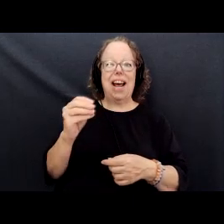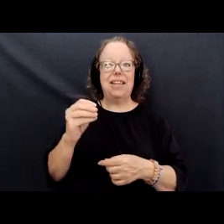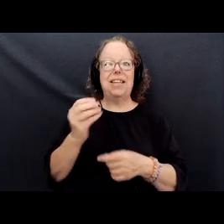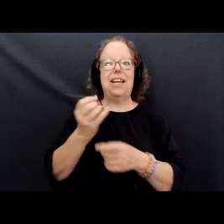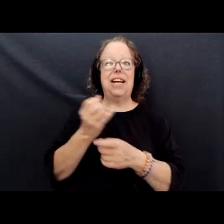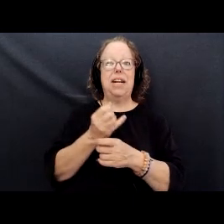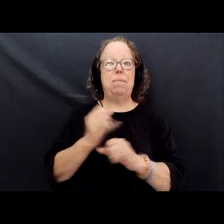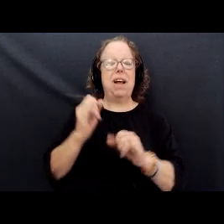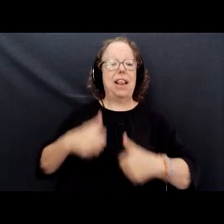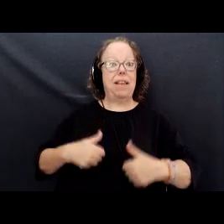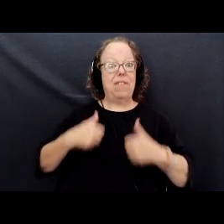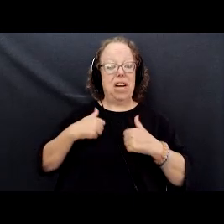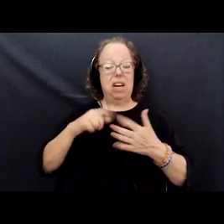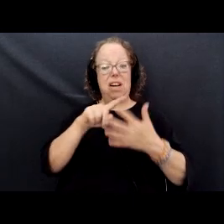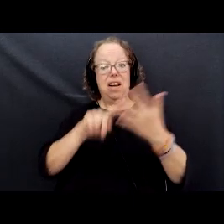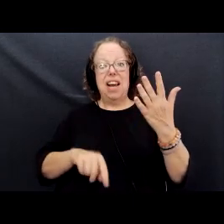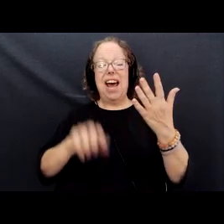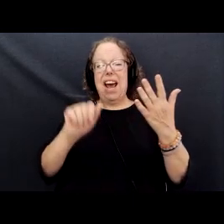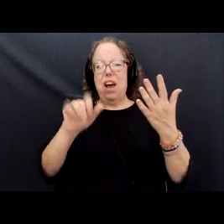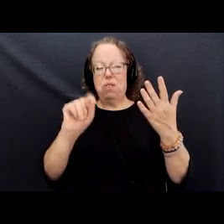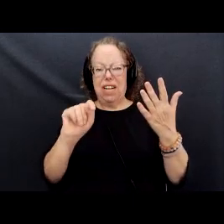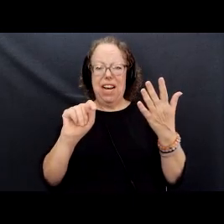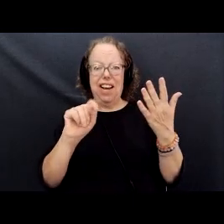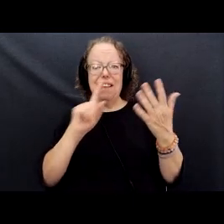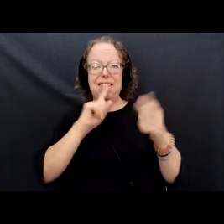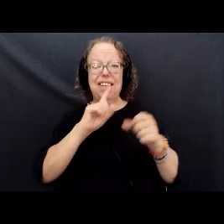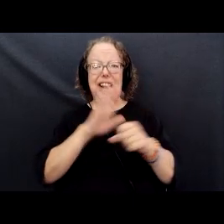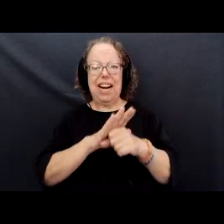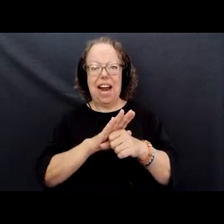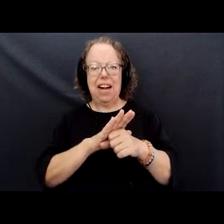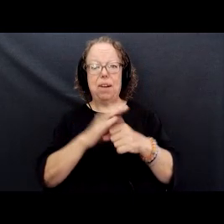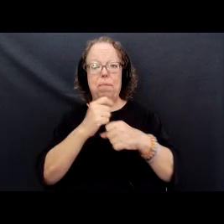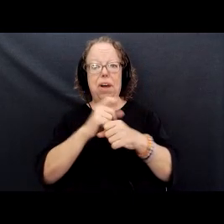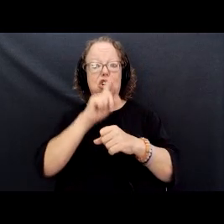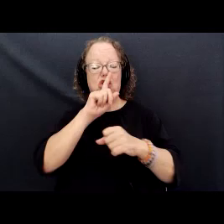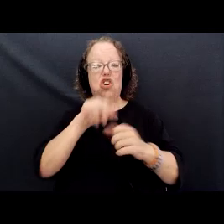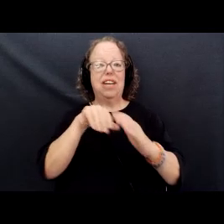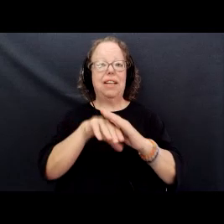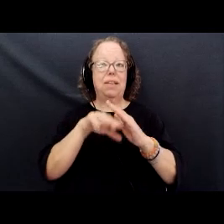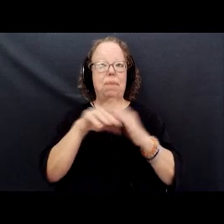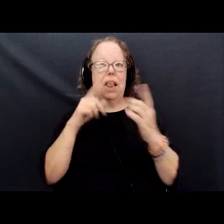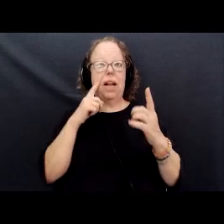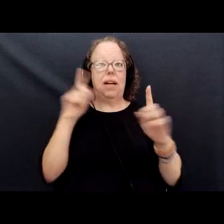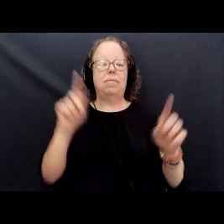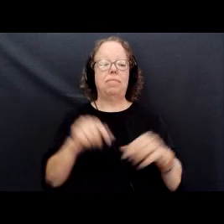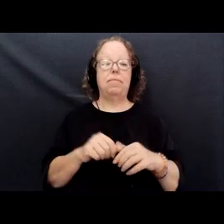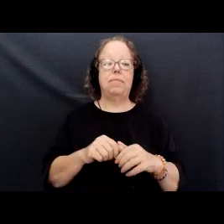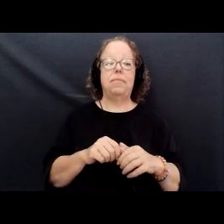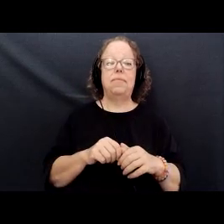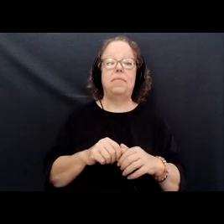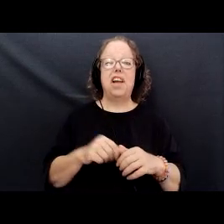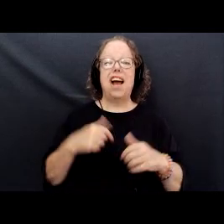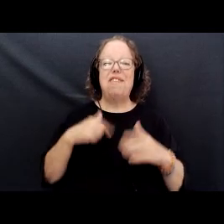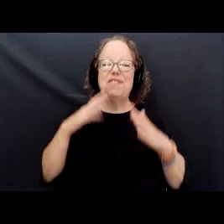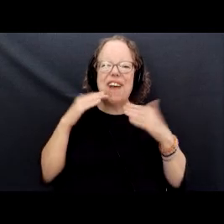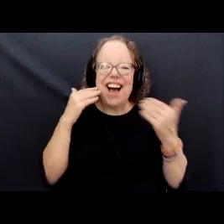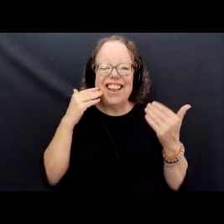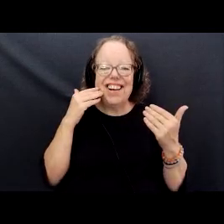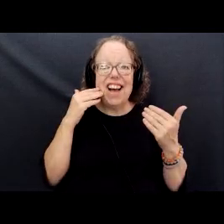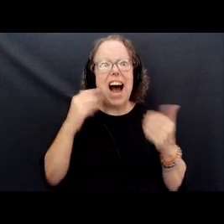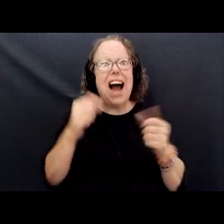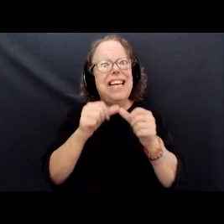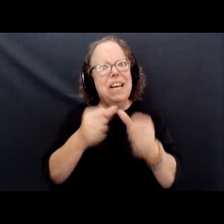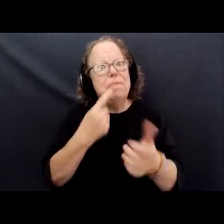Through these efforts, AOT is dedicated to ensuring accessibility. The complaint